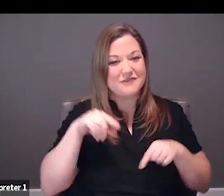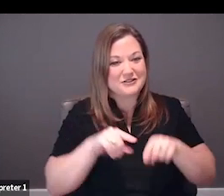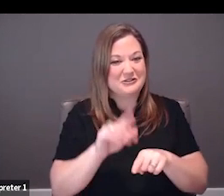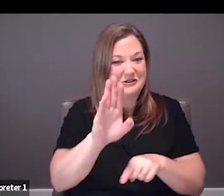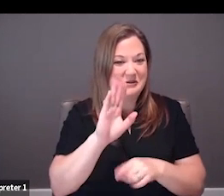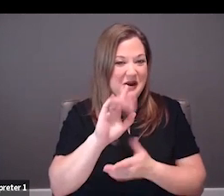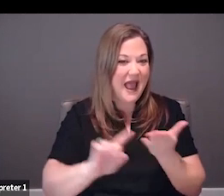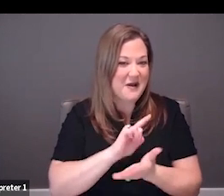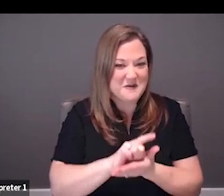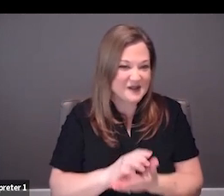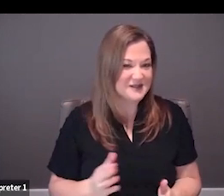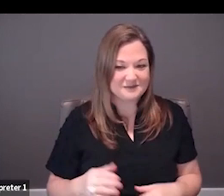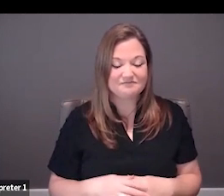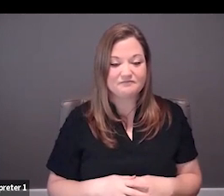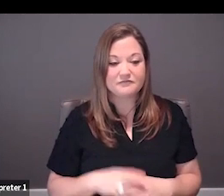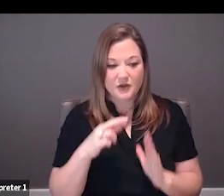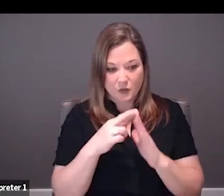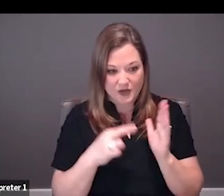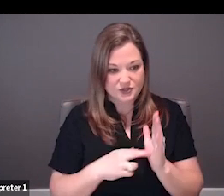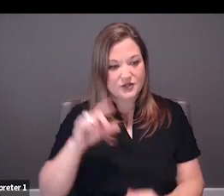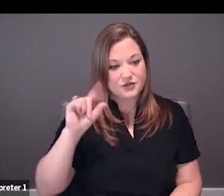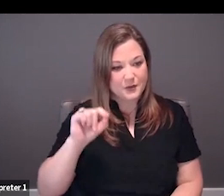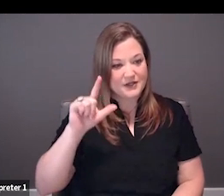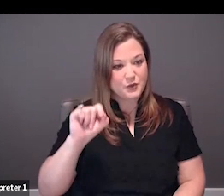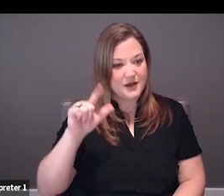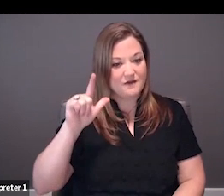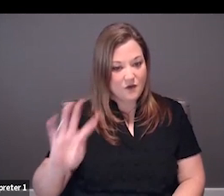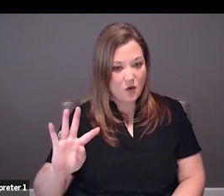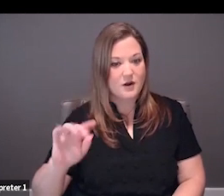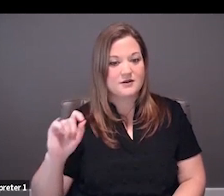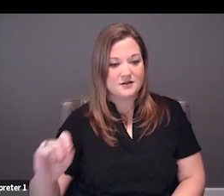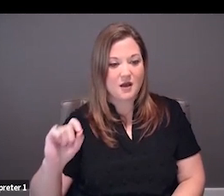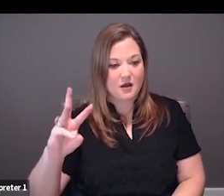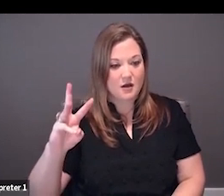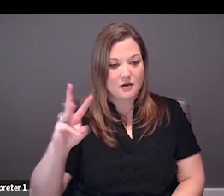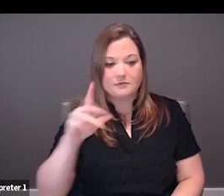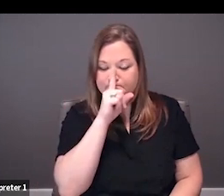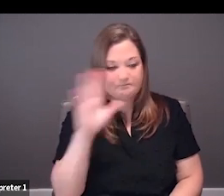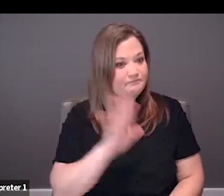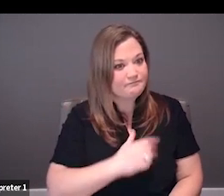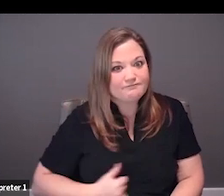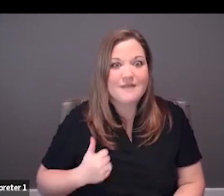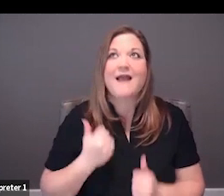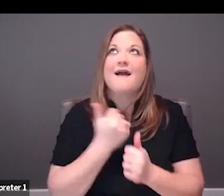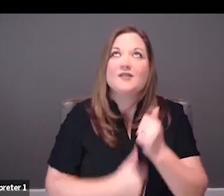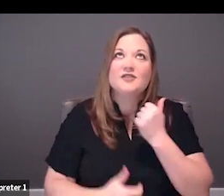to 2024.wordpressaccessibili-- sorry. I do this every time because I'm looking at the logo.